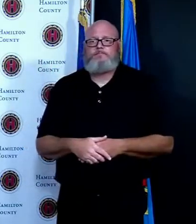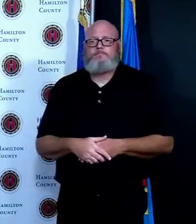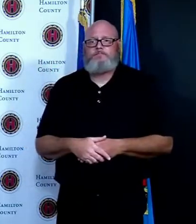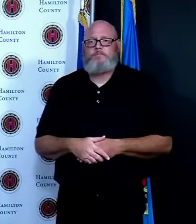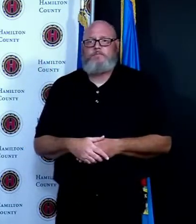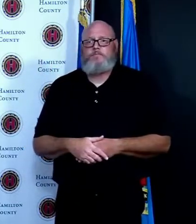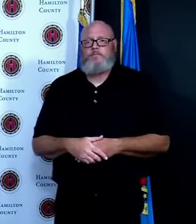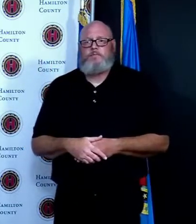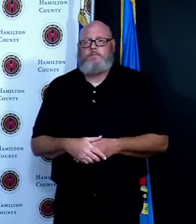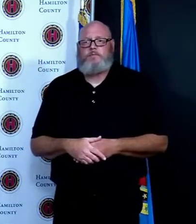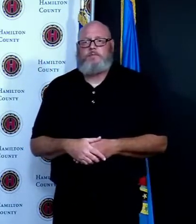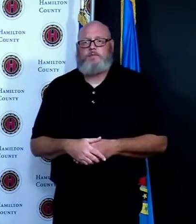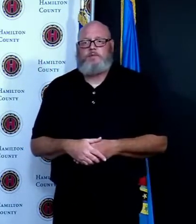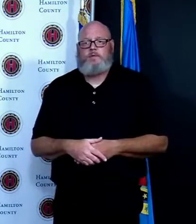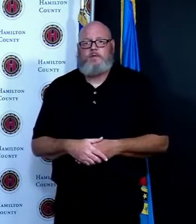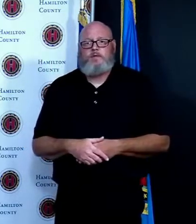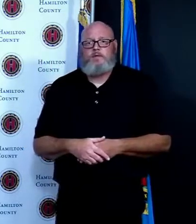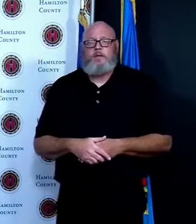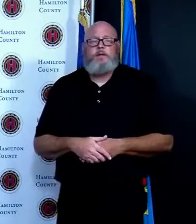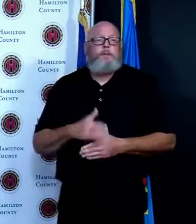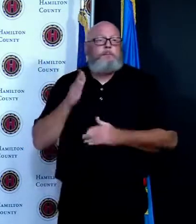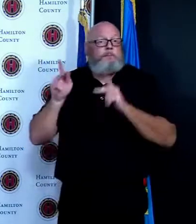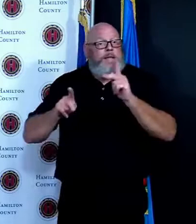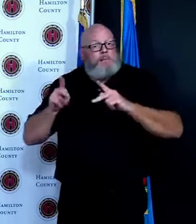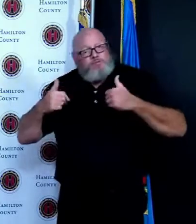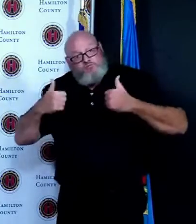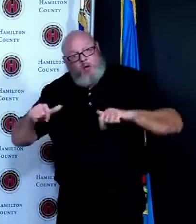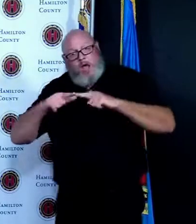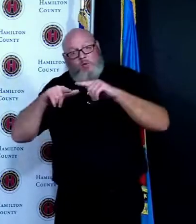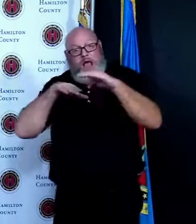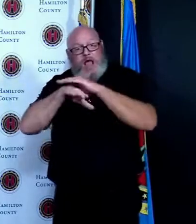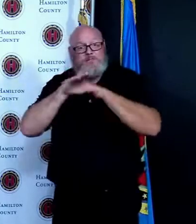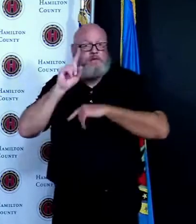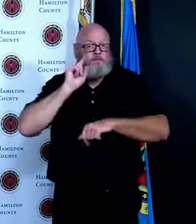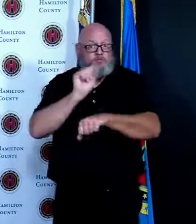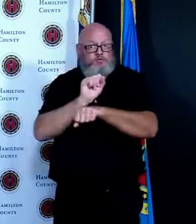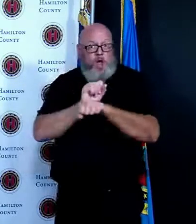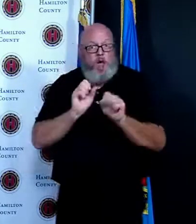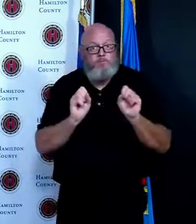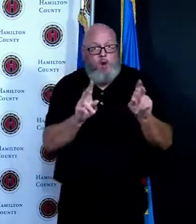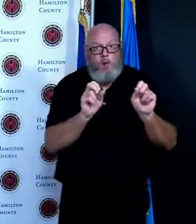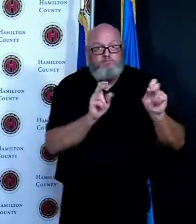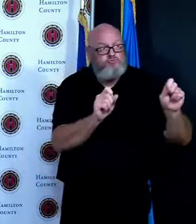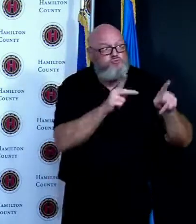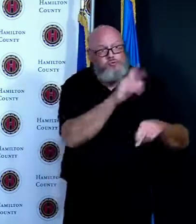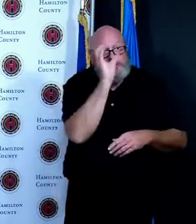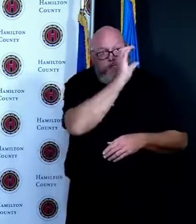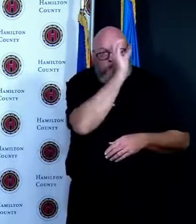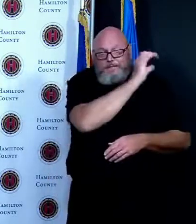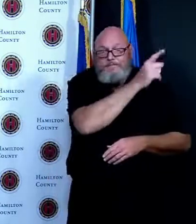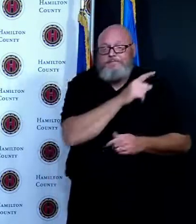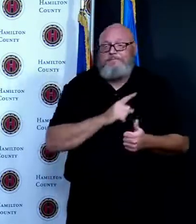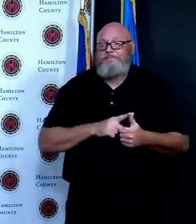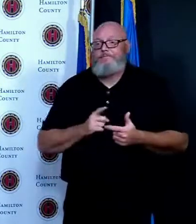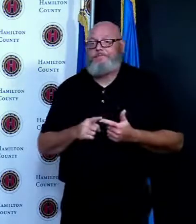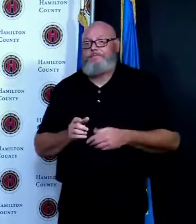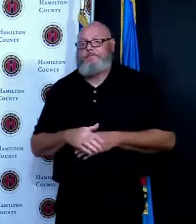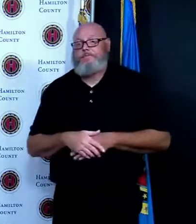coming out it's in its final review as we speak to allow non-profits local governments k-12 schools